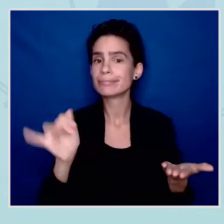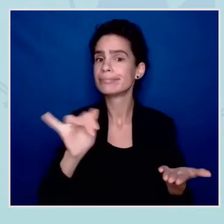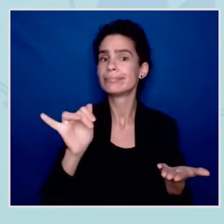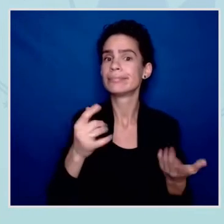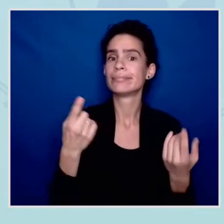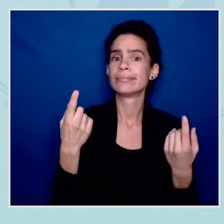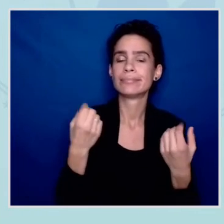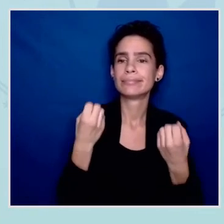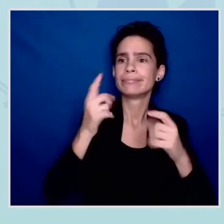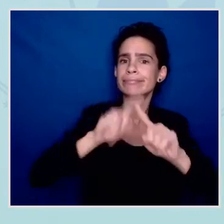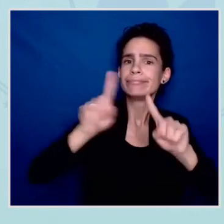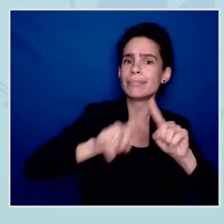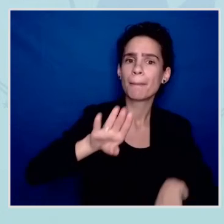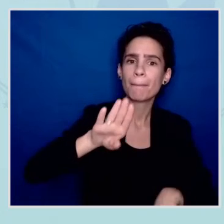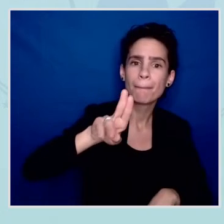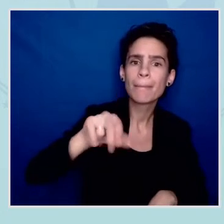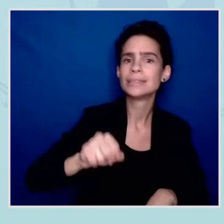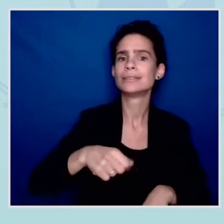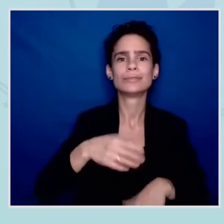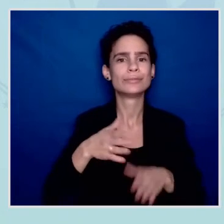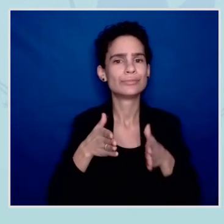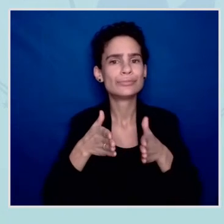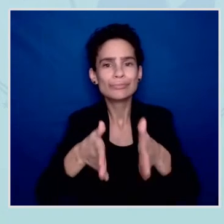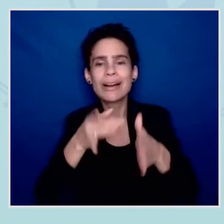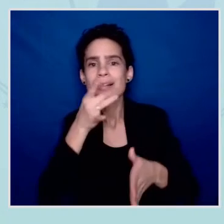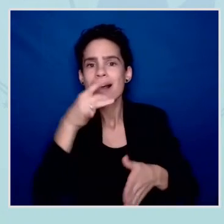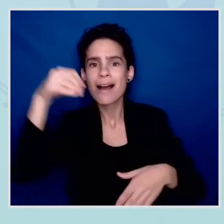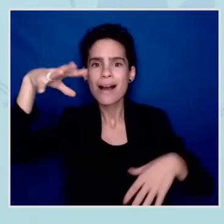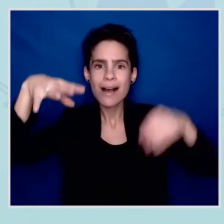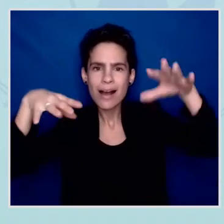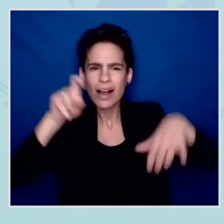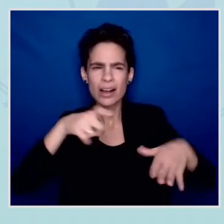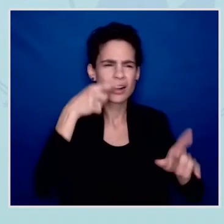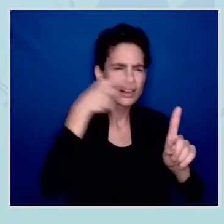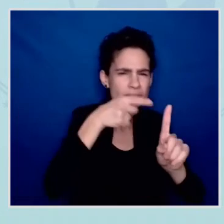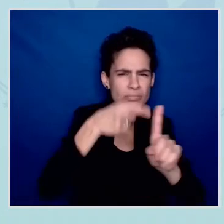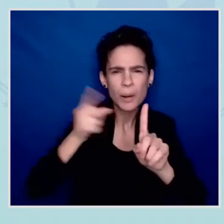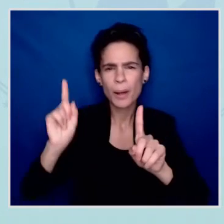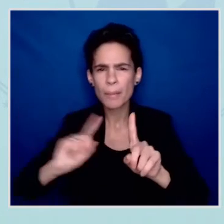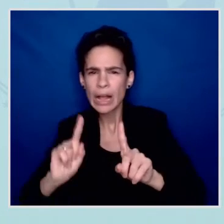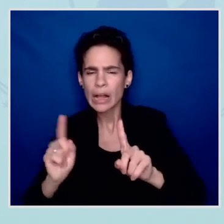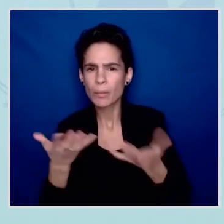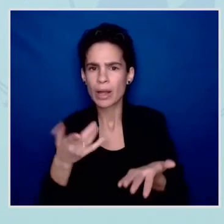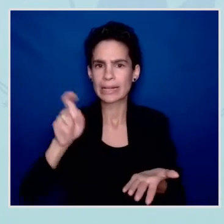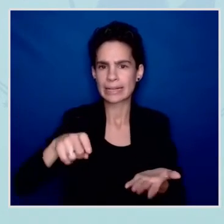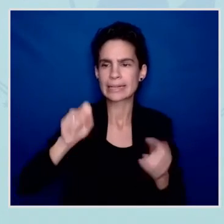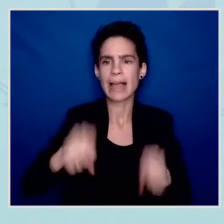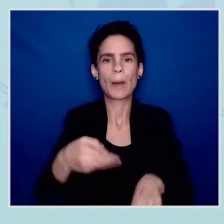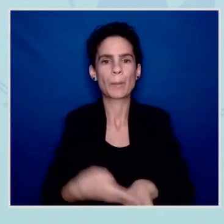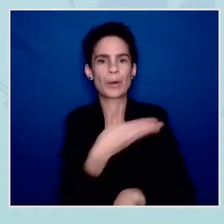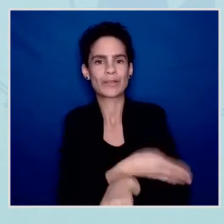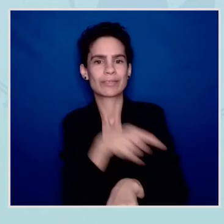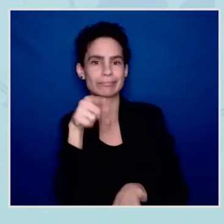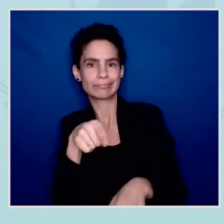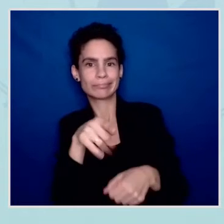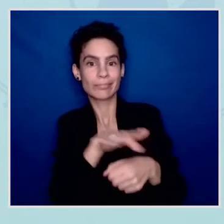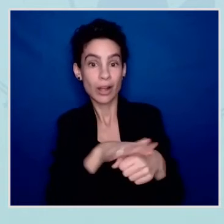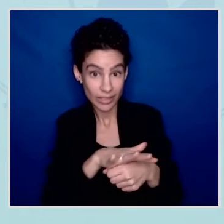, IT'S GETTING TO KNOW WHAT'S